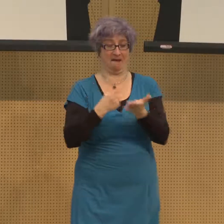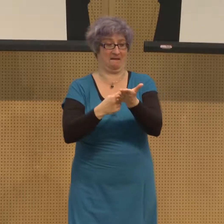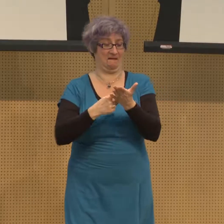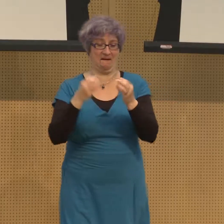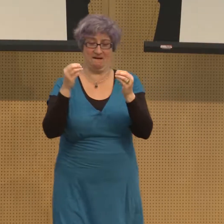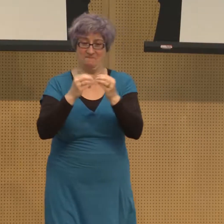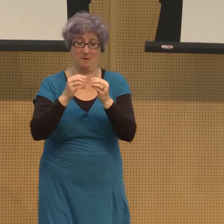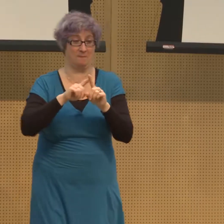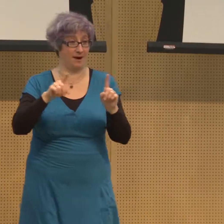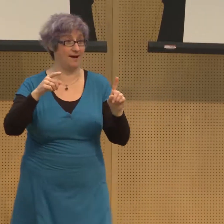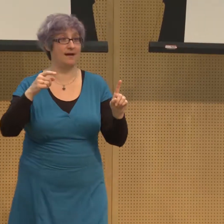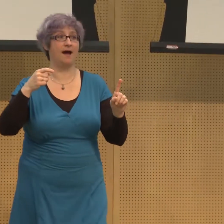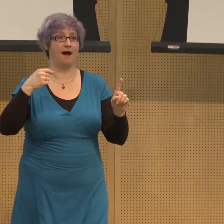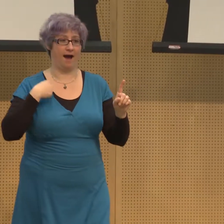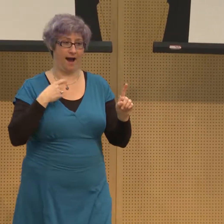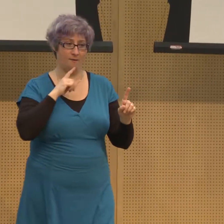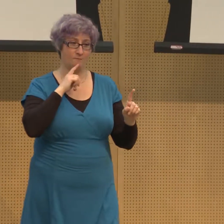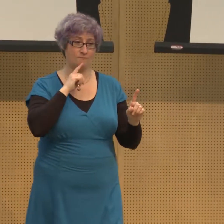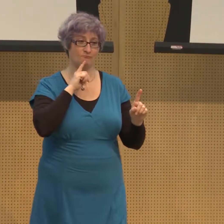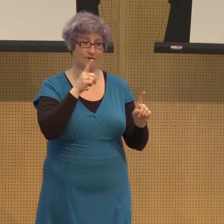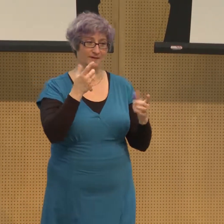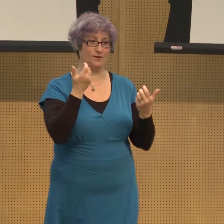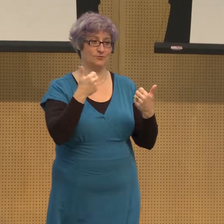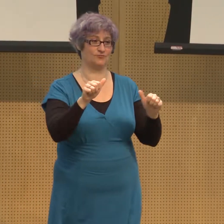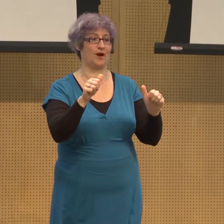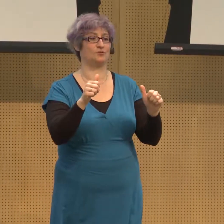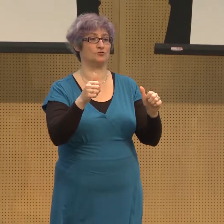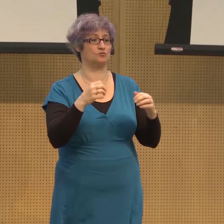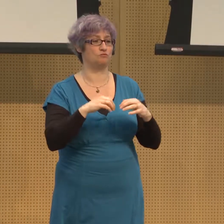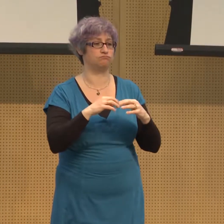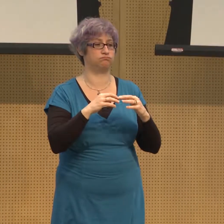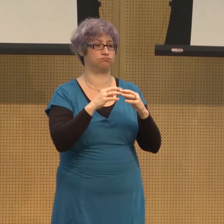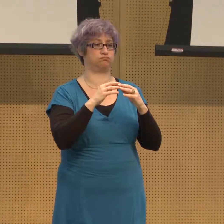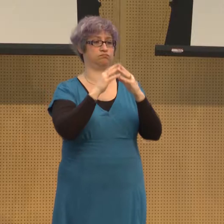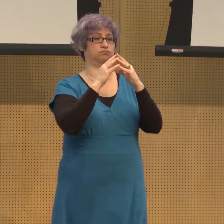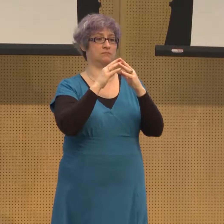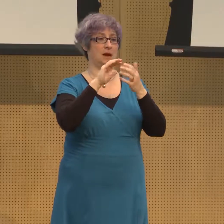And we can definitely discuss more about that later.